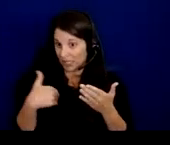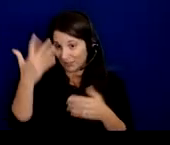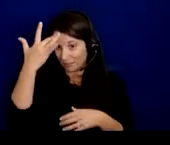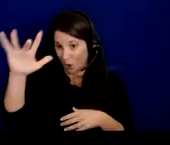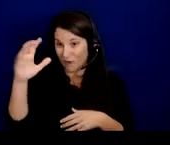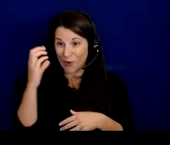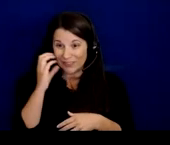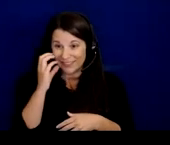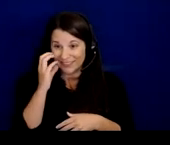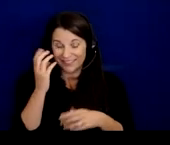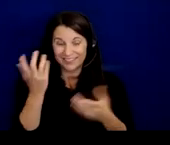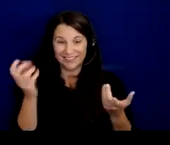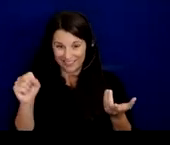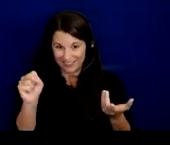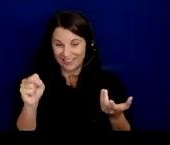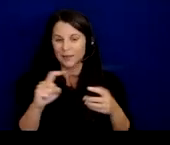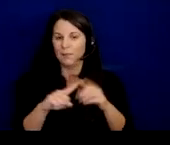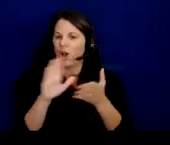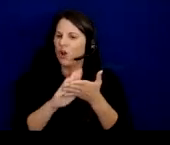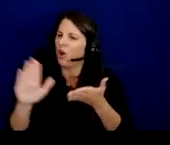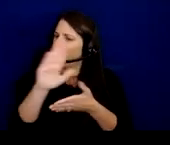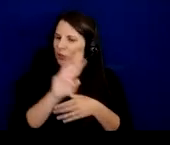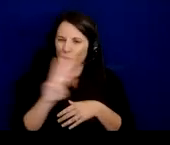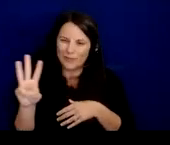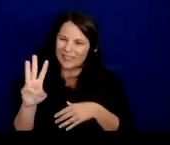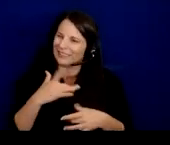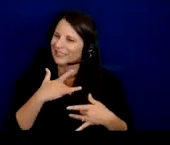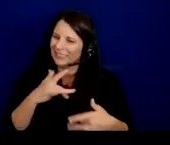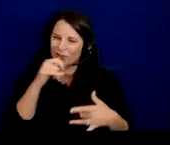college websites typically don't work well on cell phones.